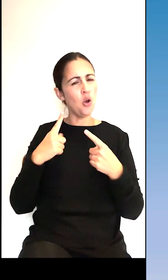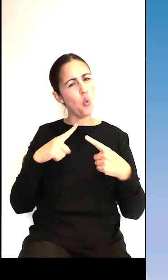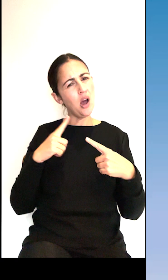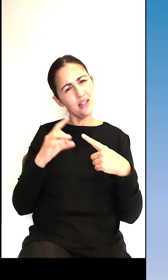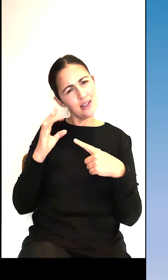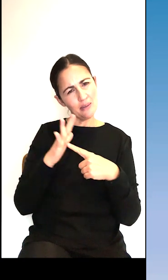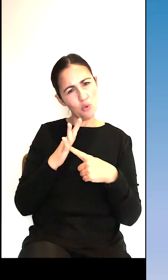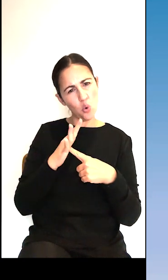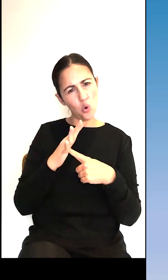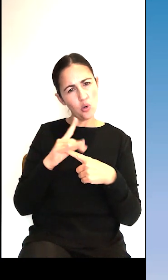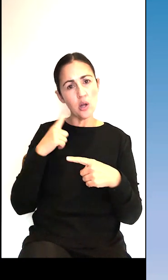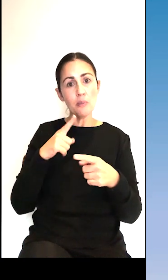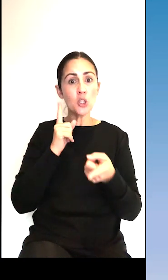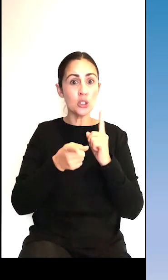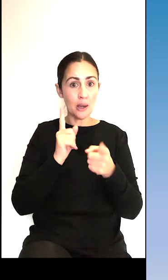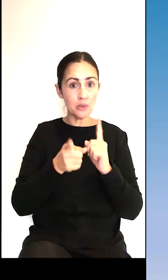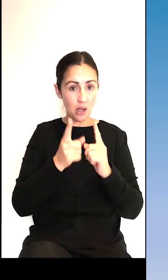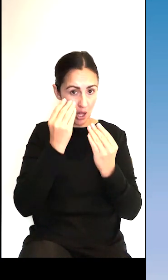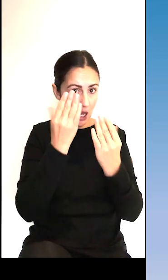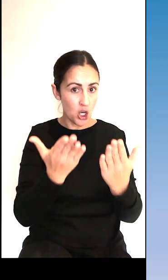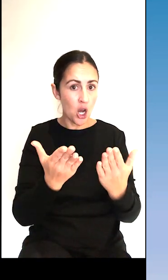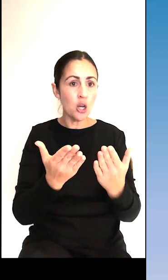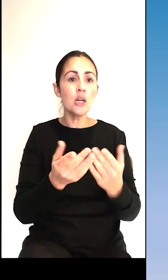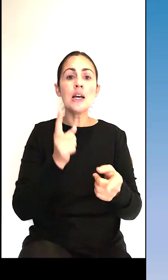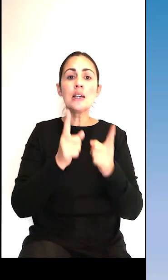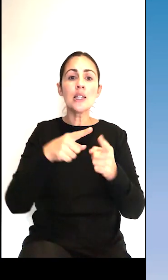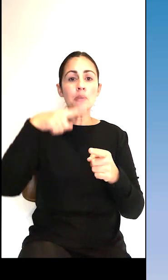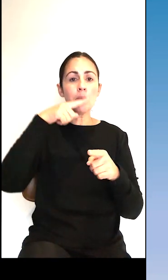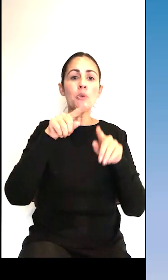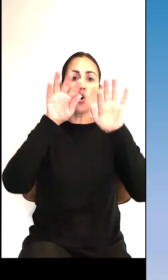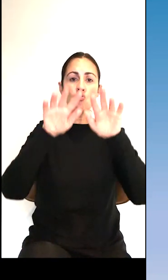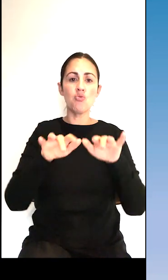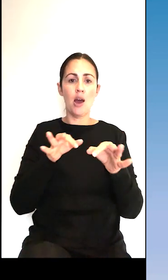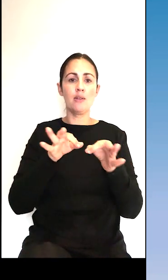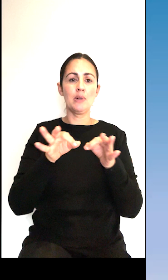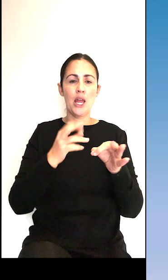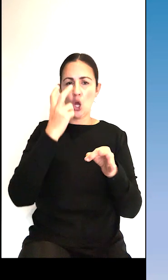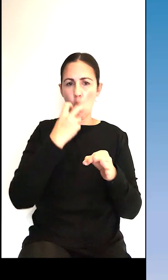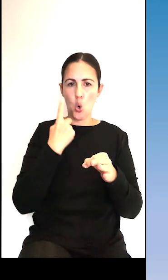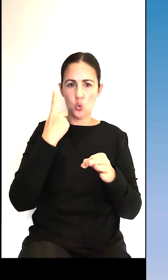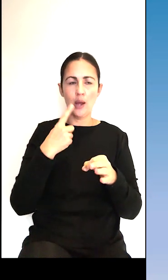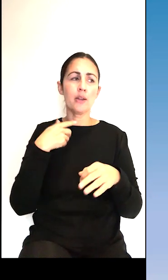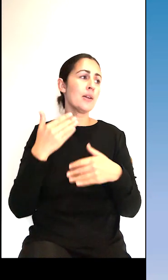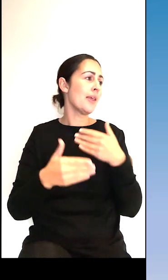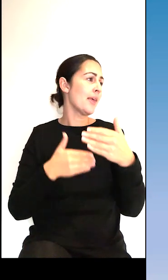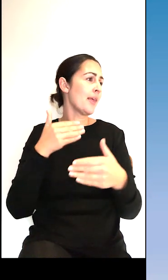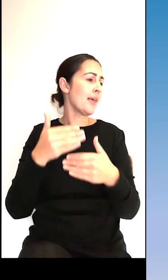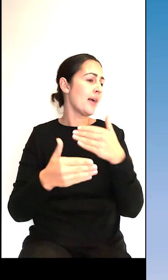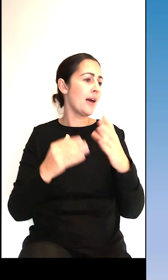sometimes people change their minds about what might be in a plan and knowing which is the current one.